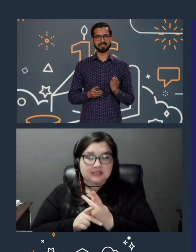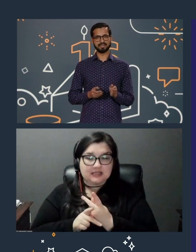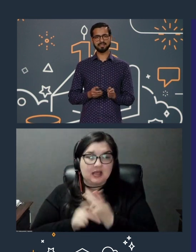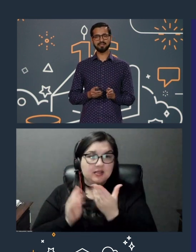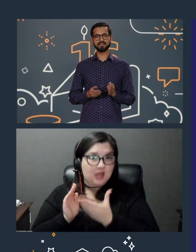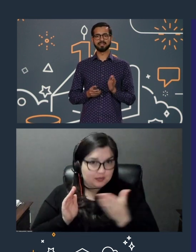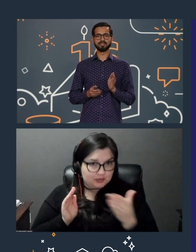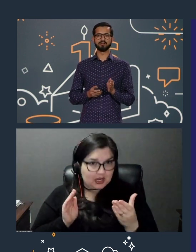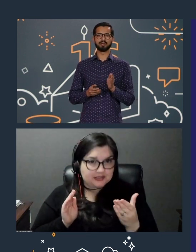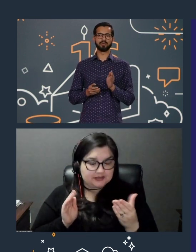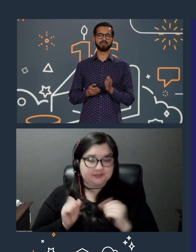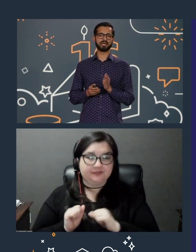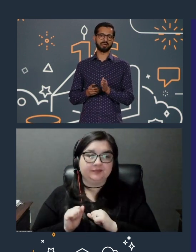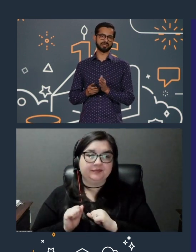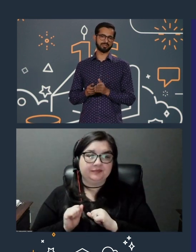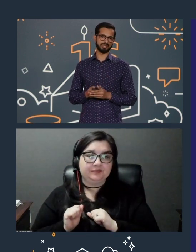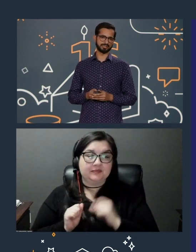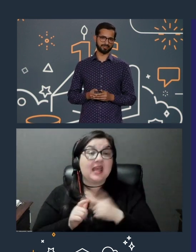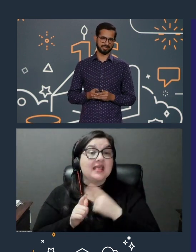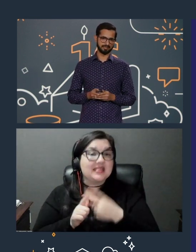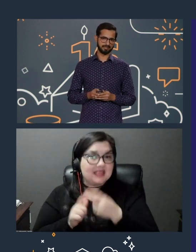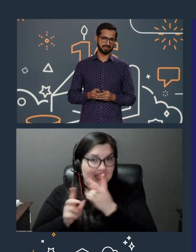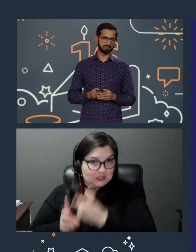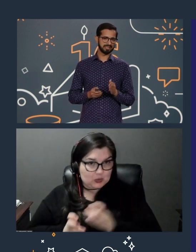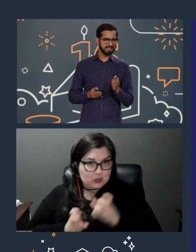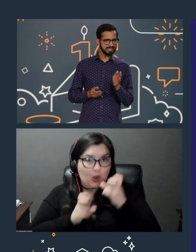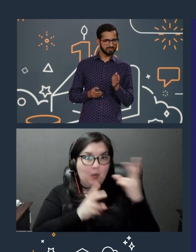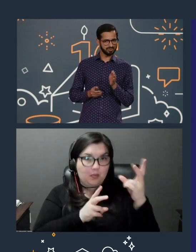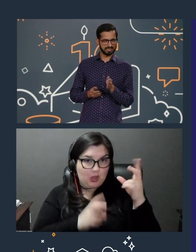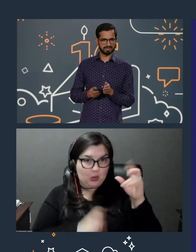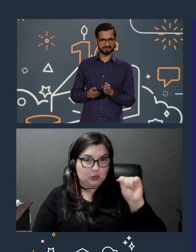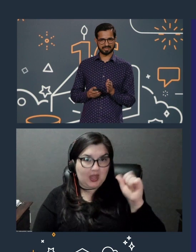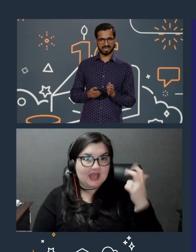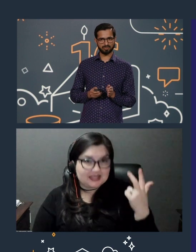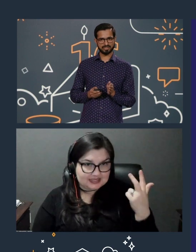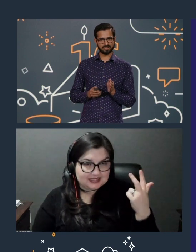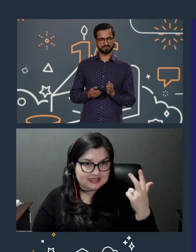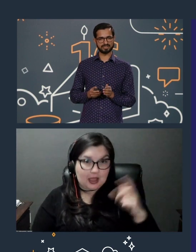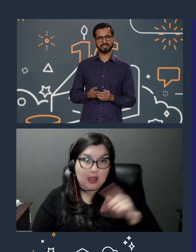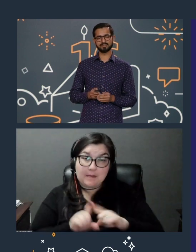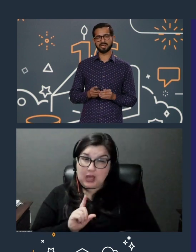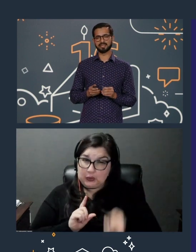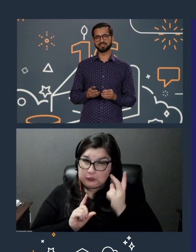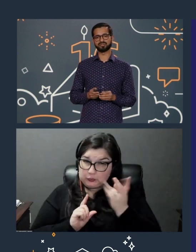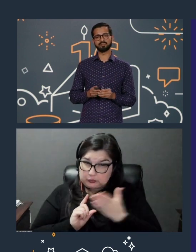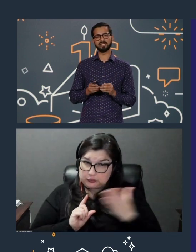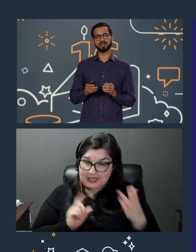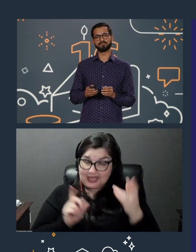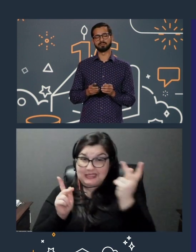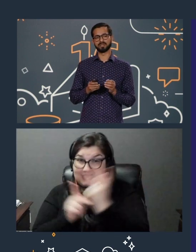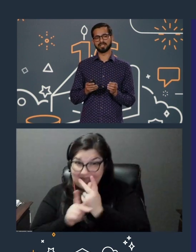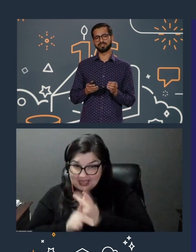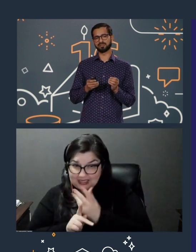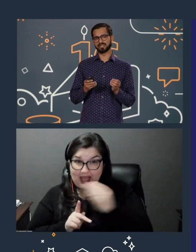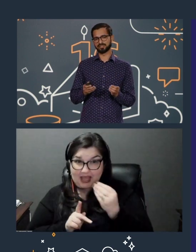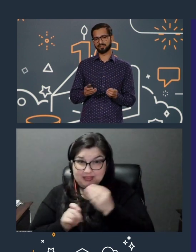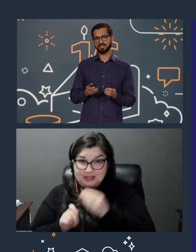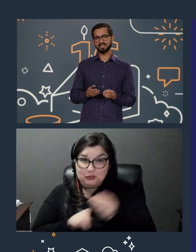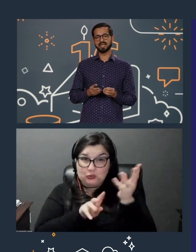and then you upload the object to S3. But these two things, the calculation of the checksum and the streaming of the bites to S3